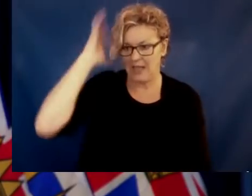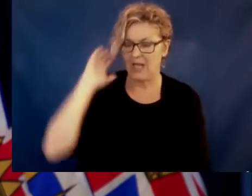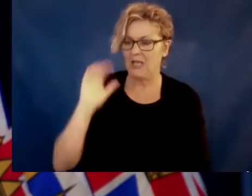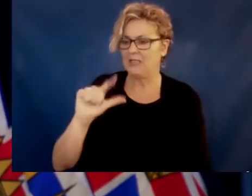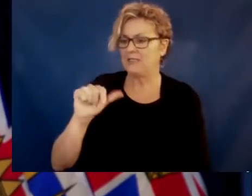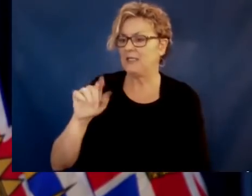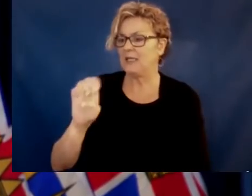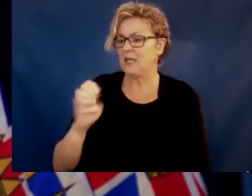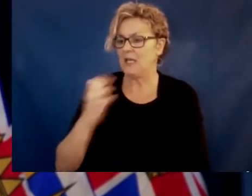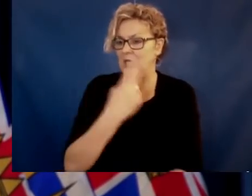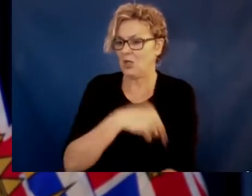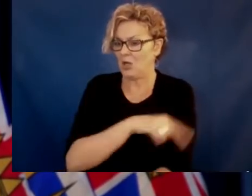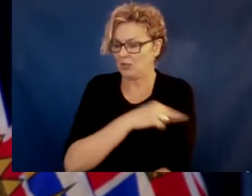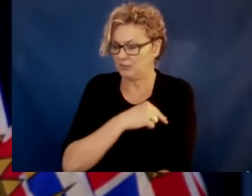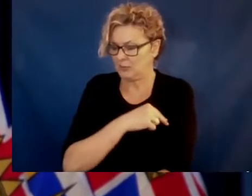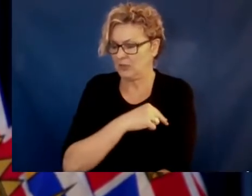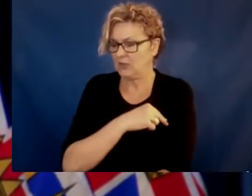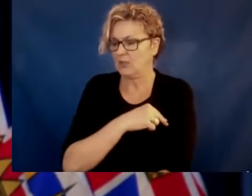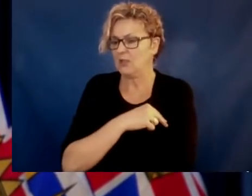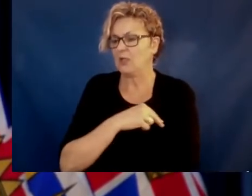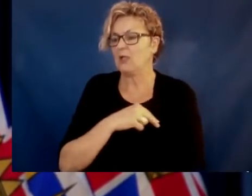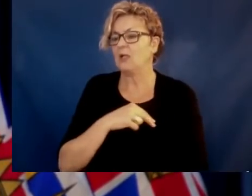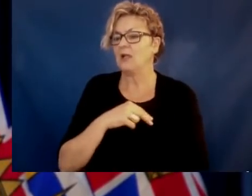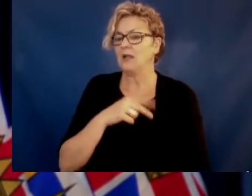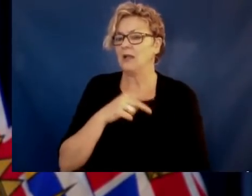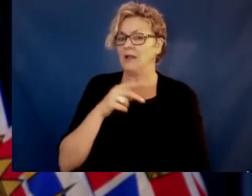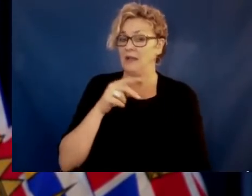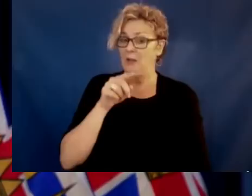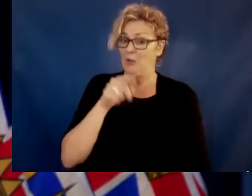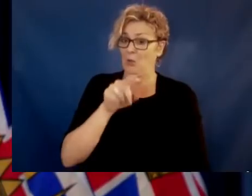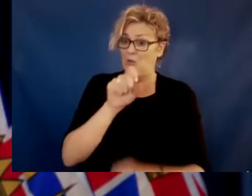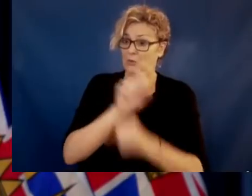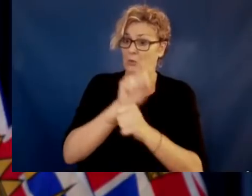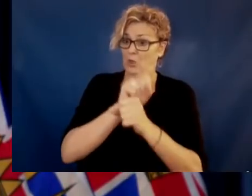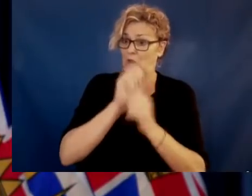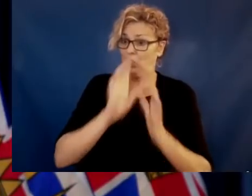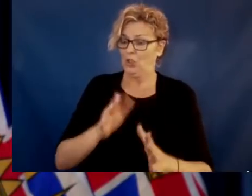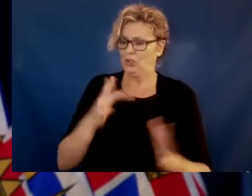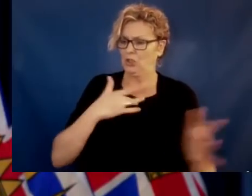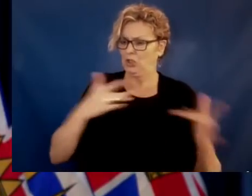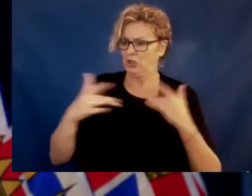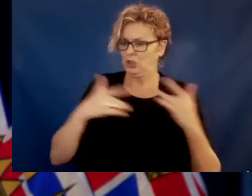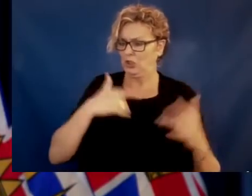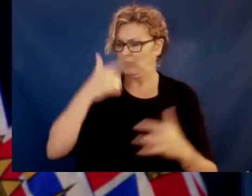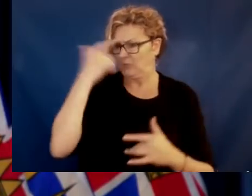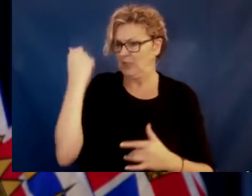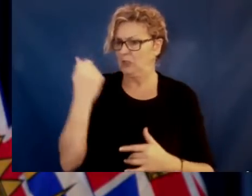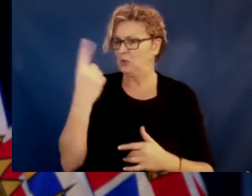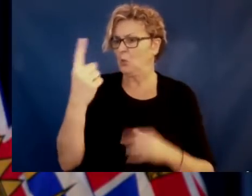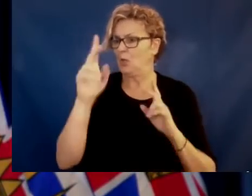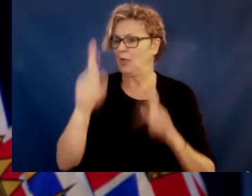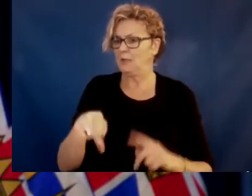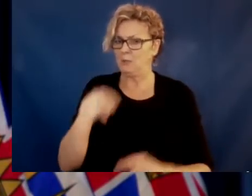COVID-19. I'm wondering if there's any concern there about how this is being